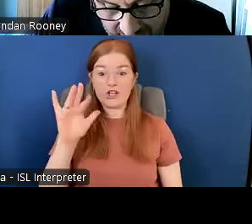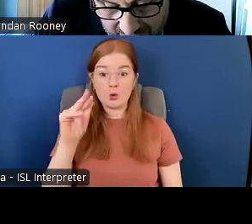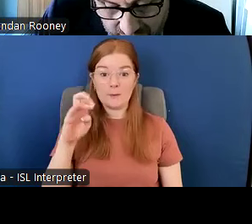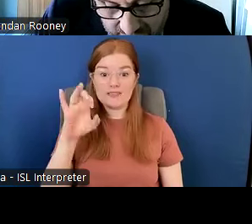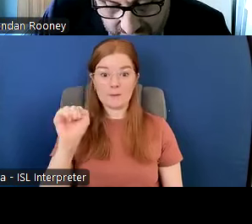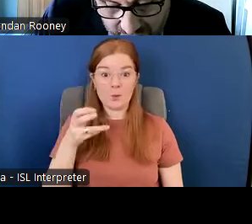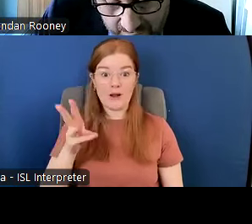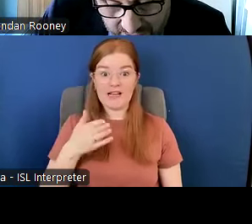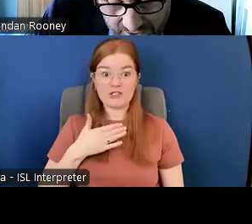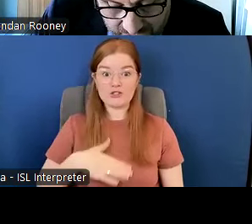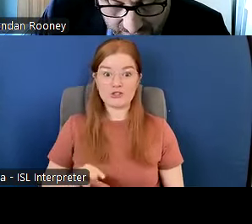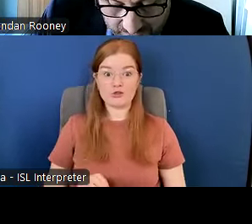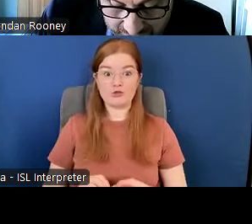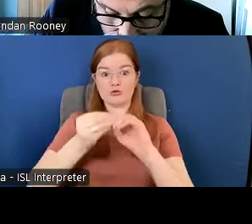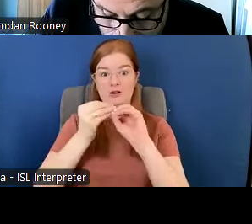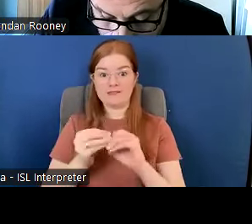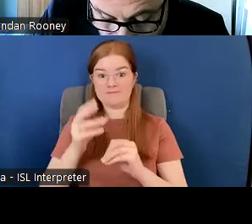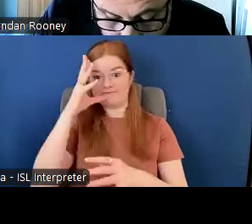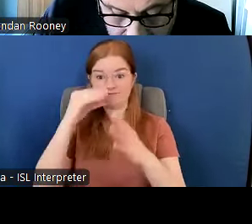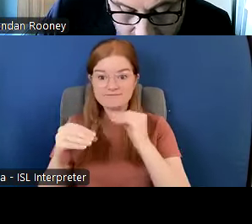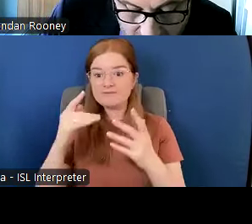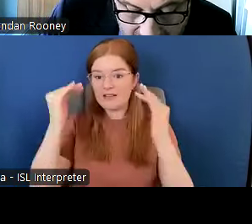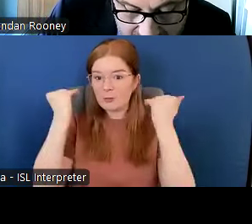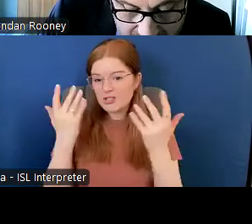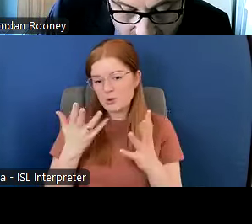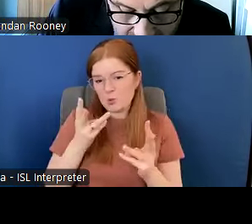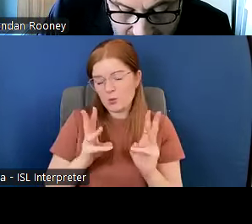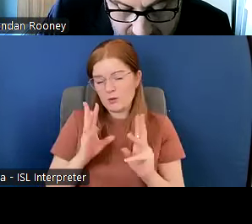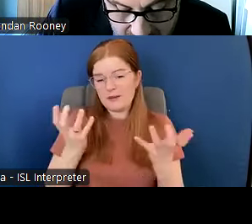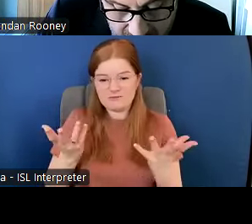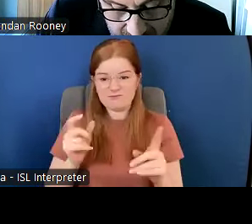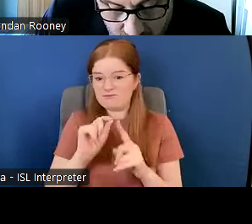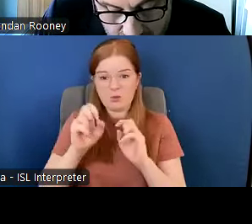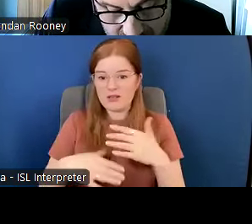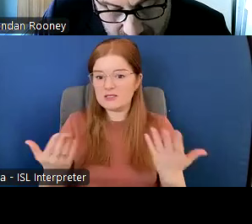anecdotes, information, she wrote, it would have been more or less pointless. Cubism,